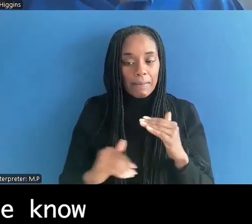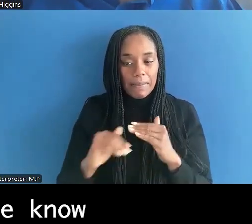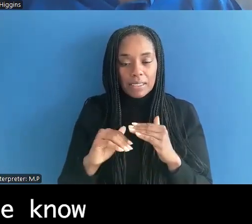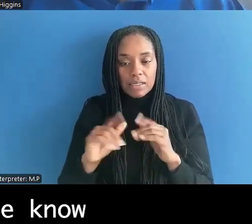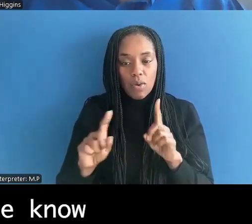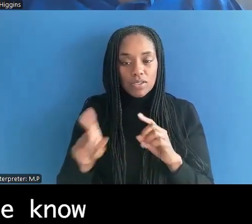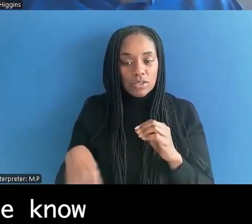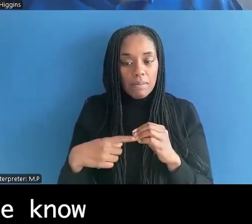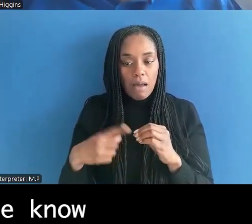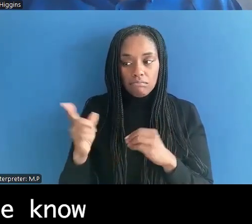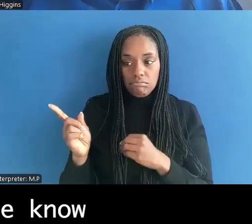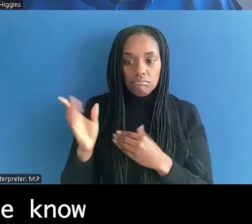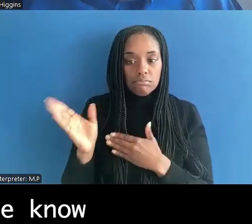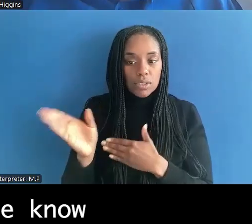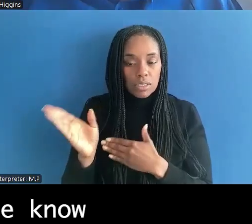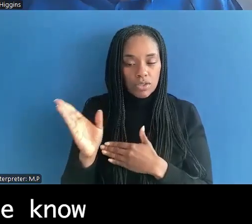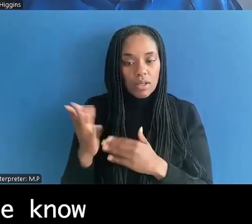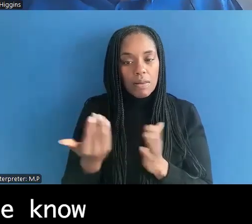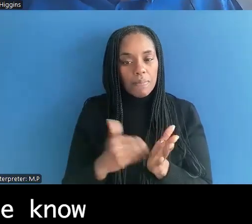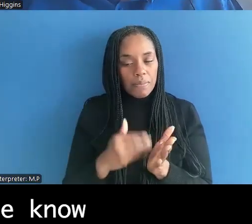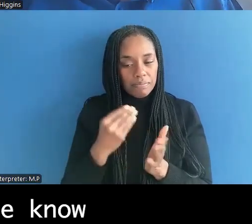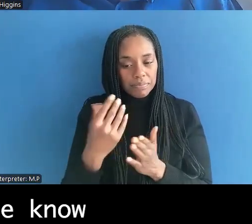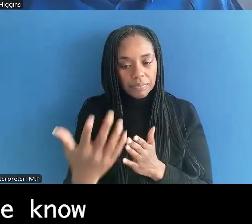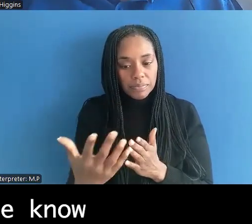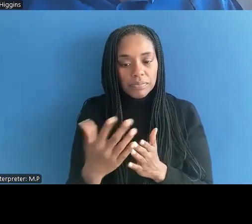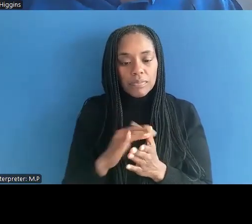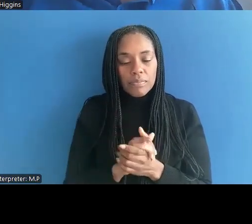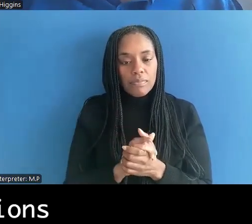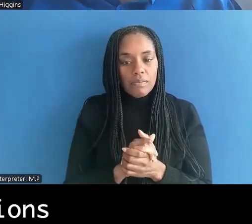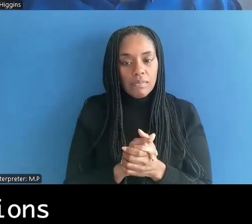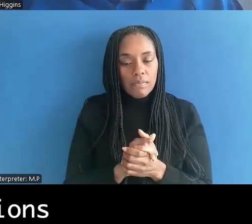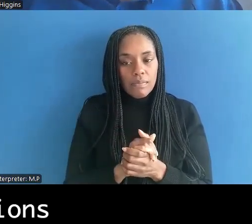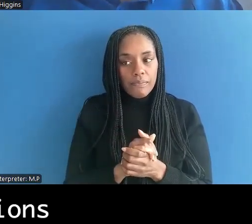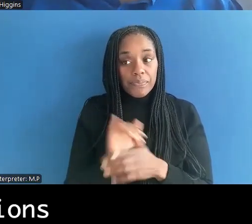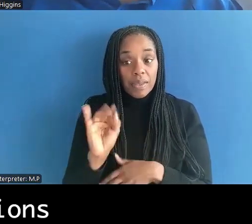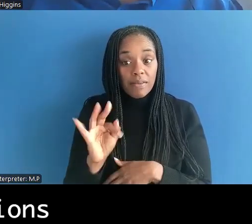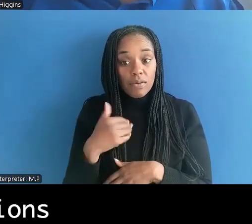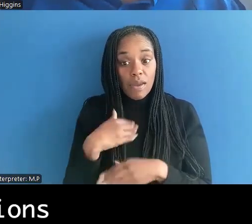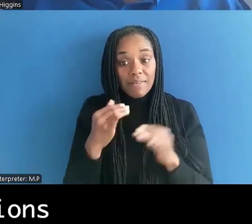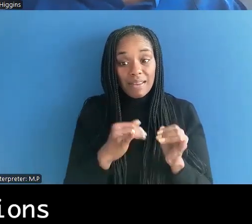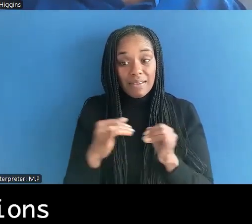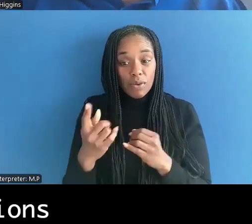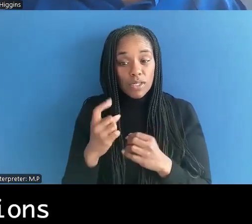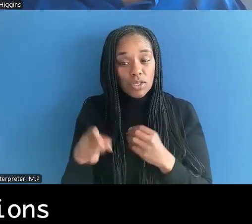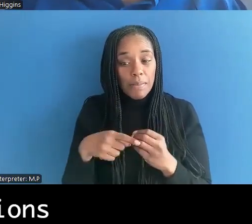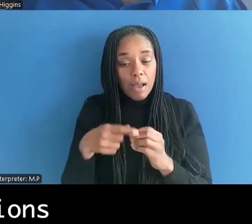And we again, want to let people know that, you shouldn't if you have individual questions about your Medi-Cal benefits,